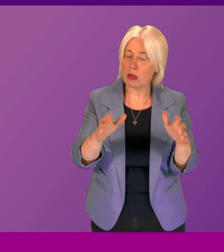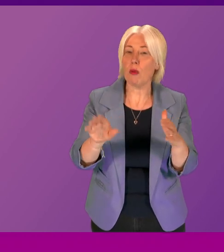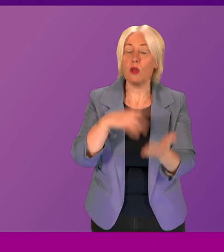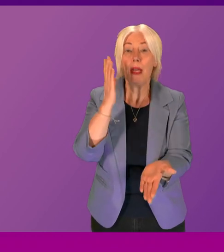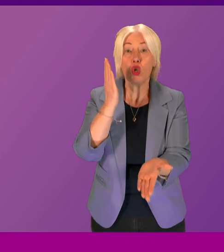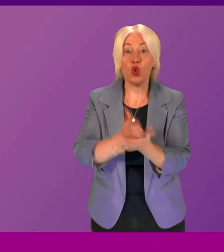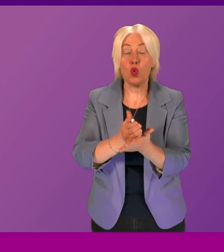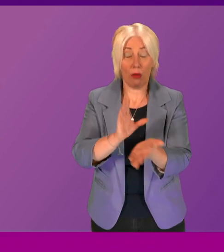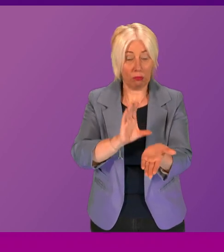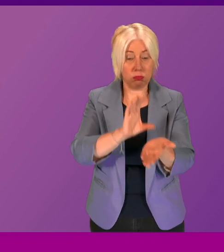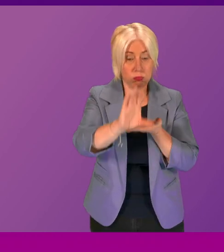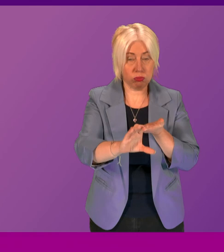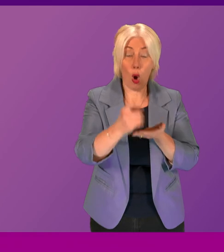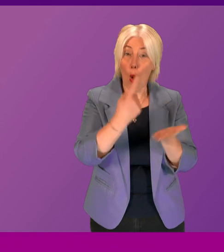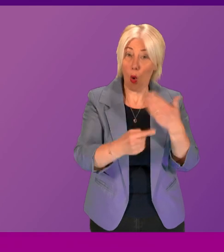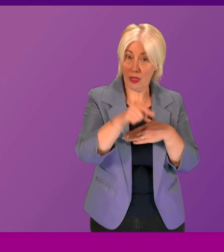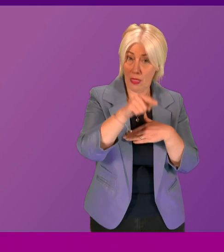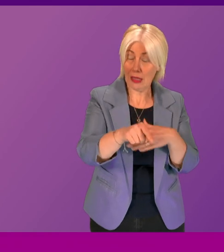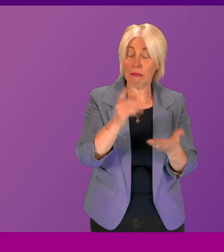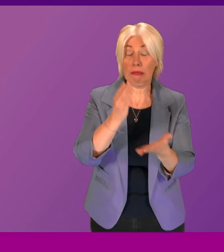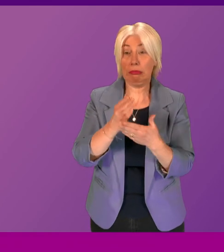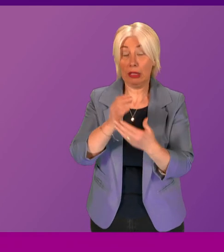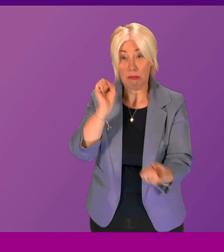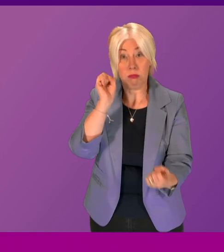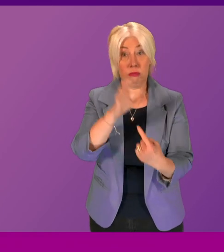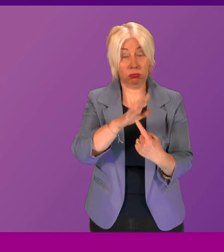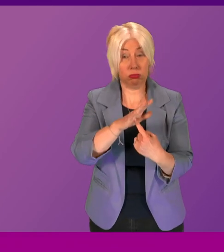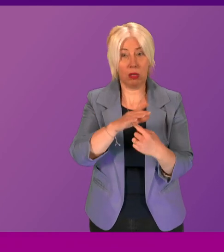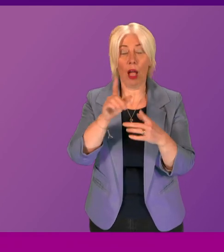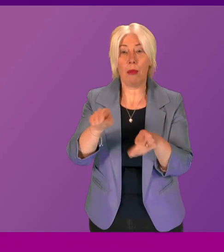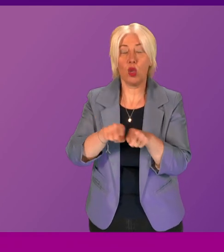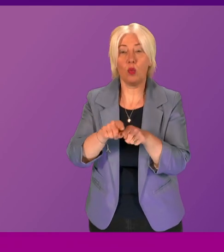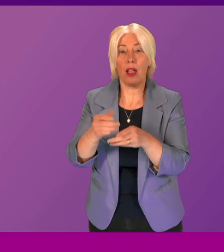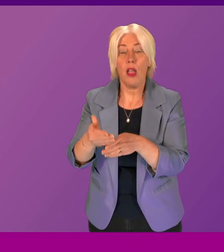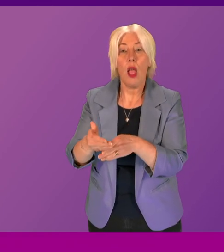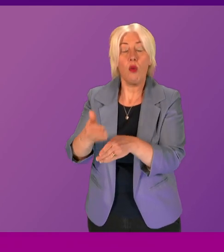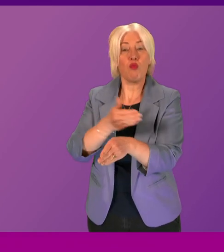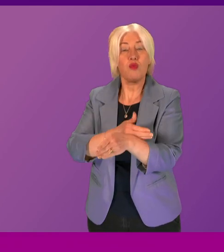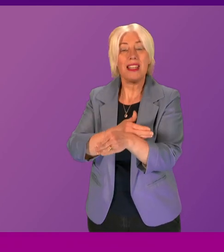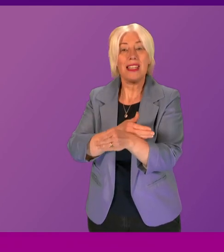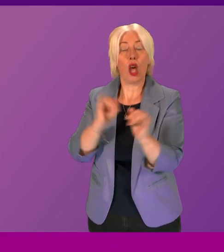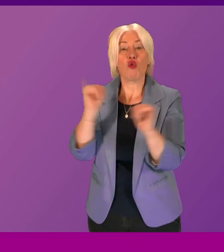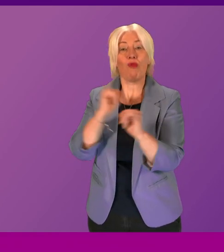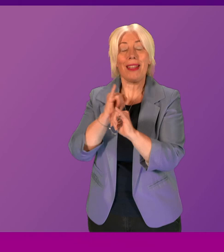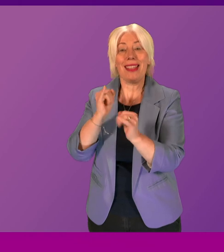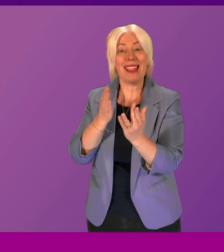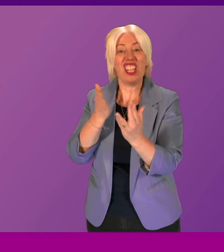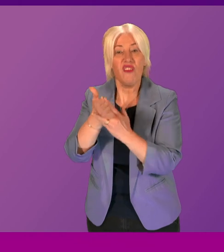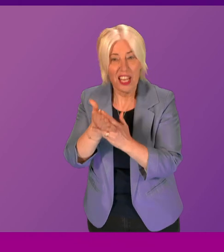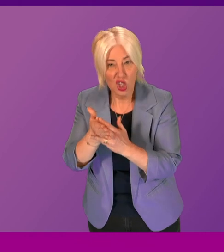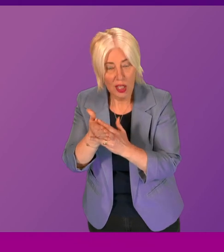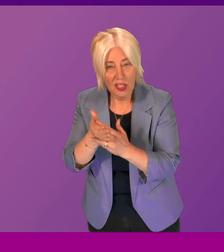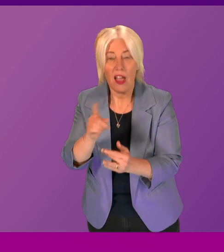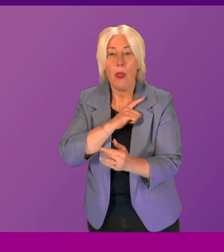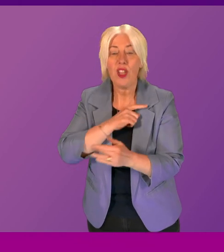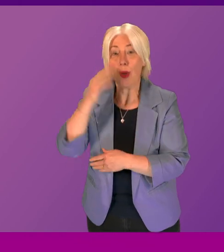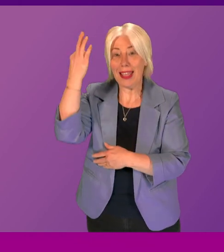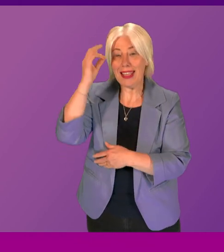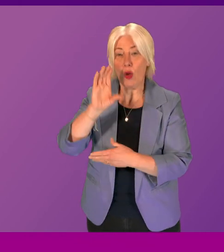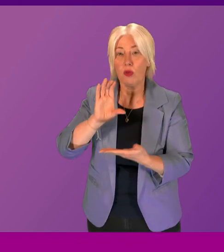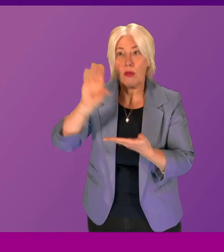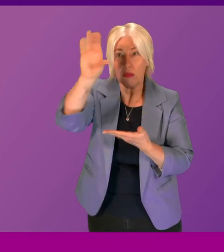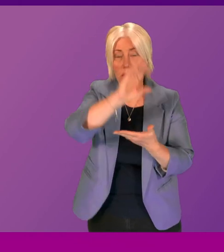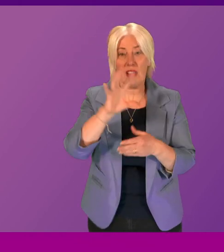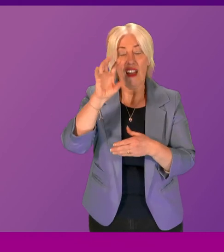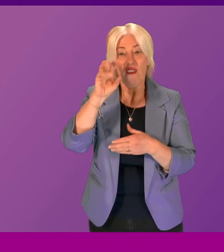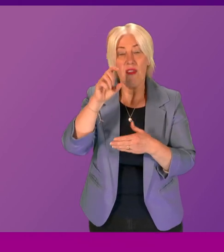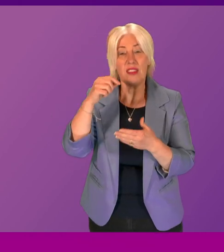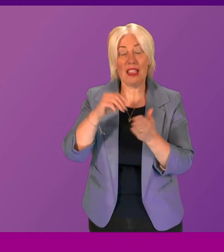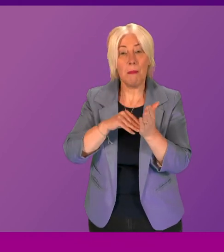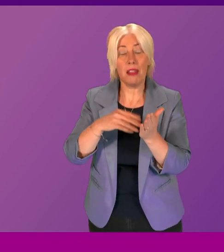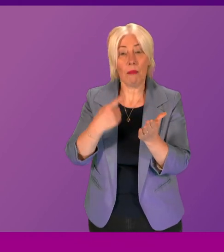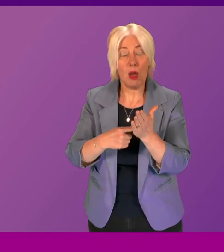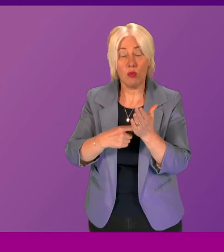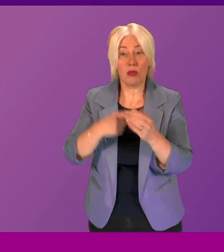That is why we are providing local authorities with £15 million per annum to fund community-based